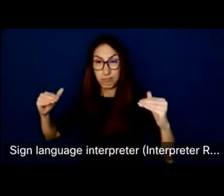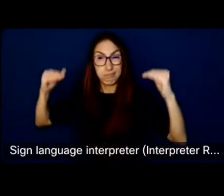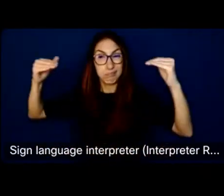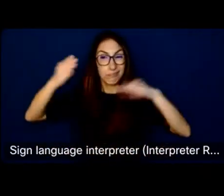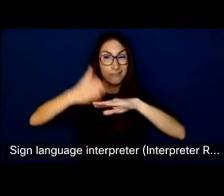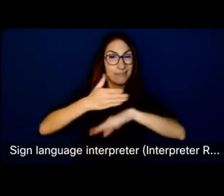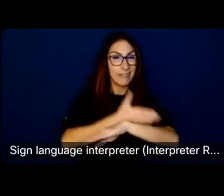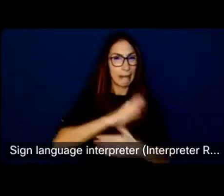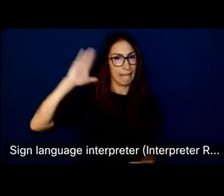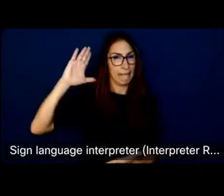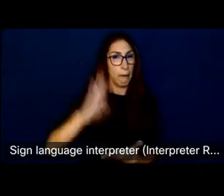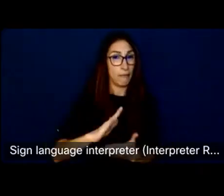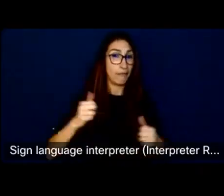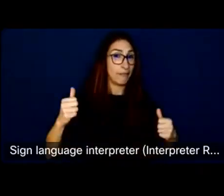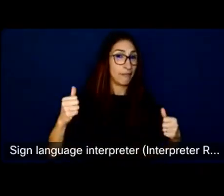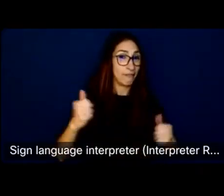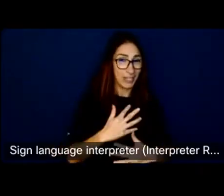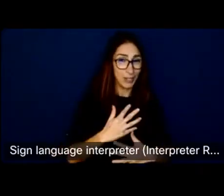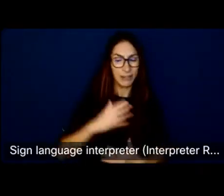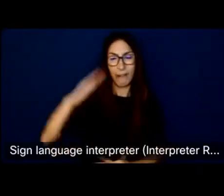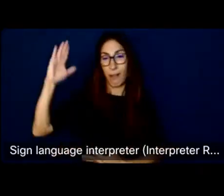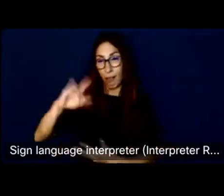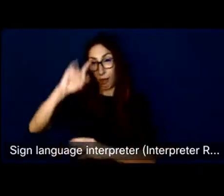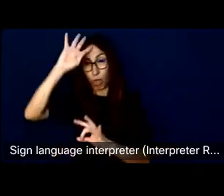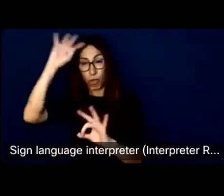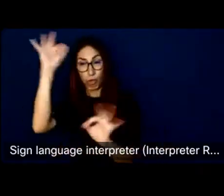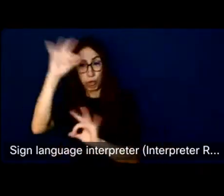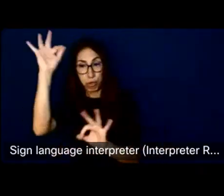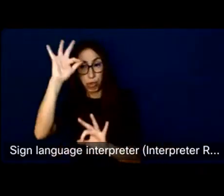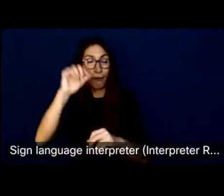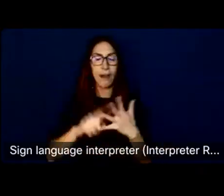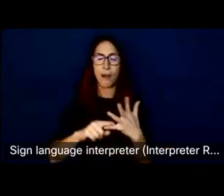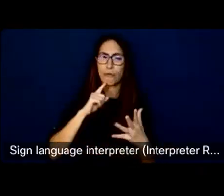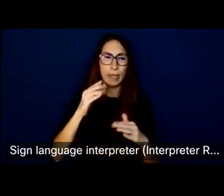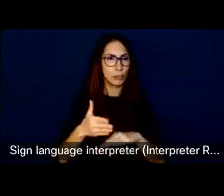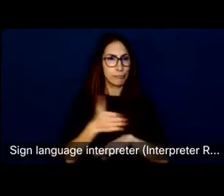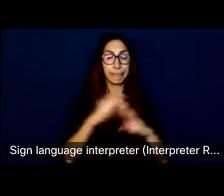the ignorance that is all of the things surrounding HIV.